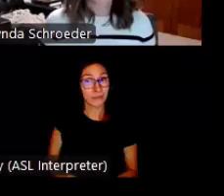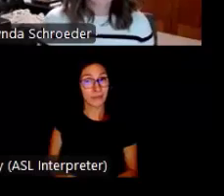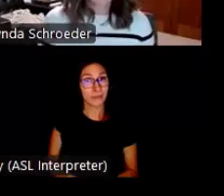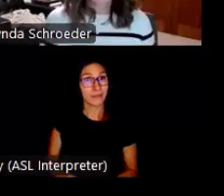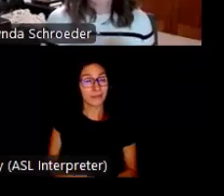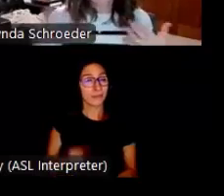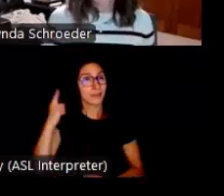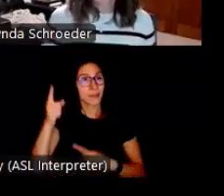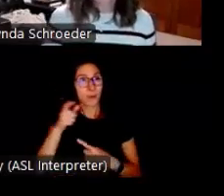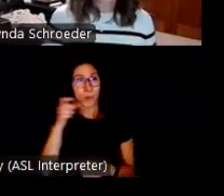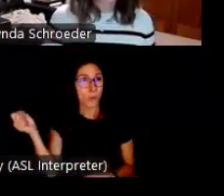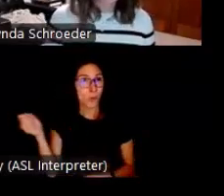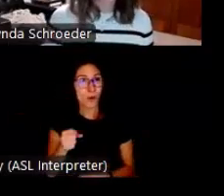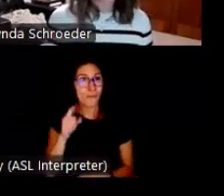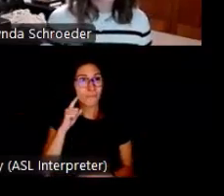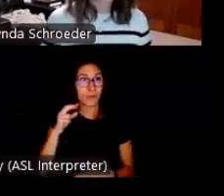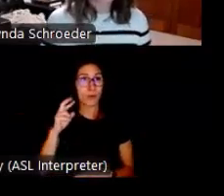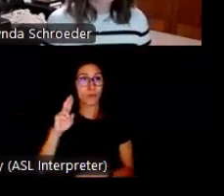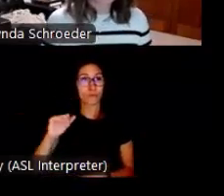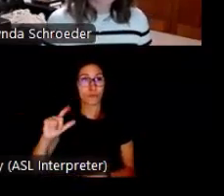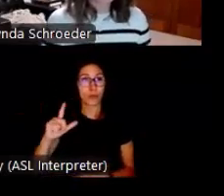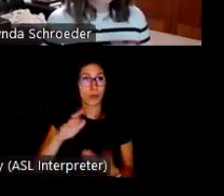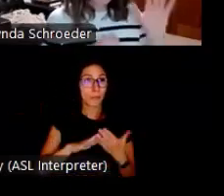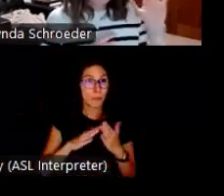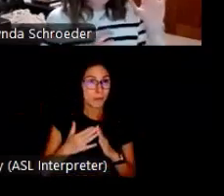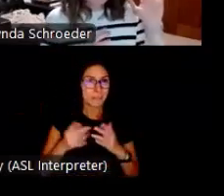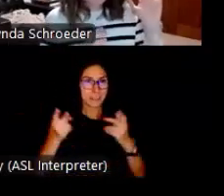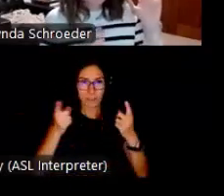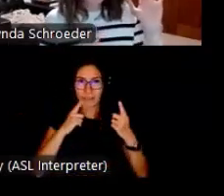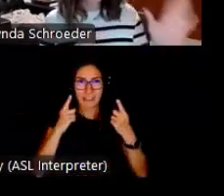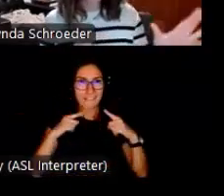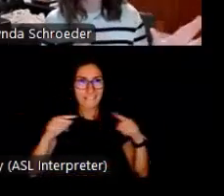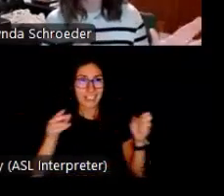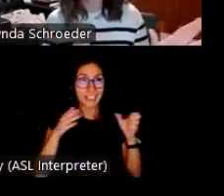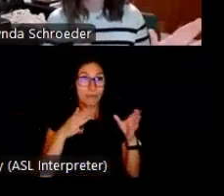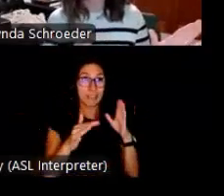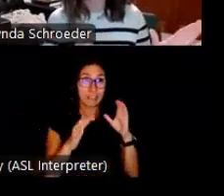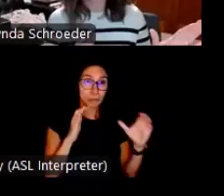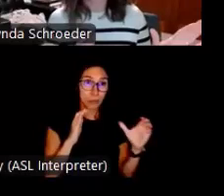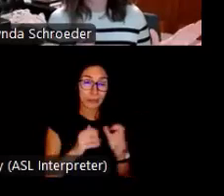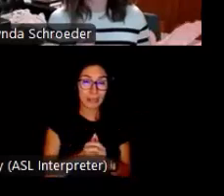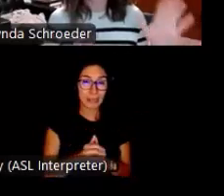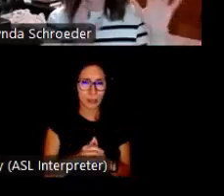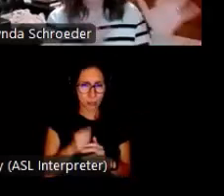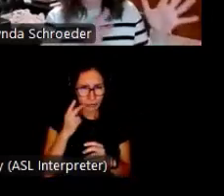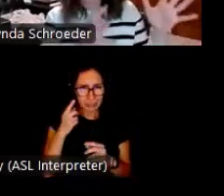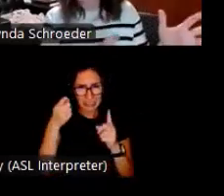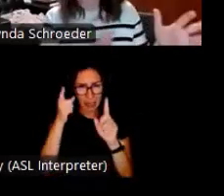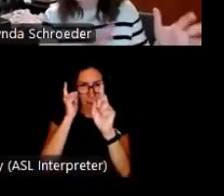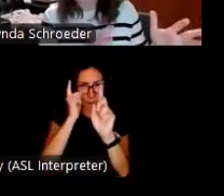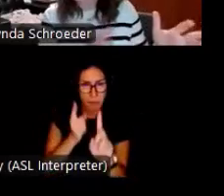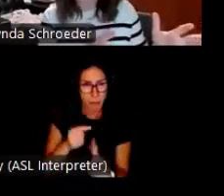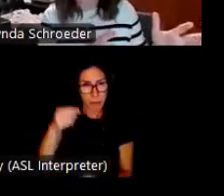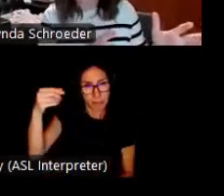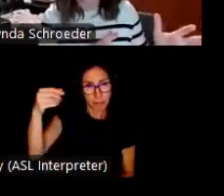Think about effective channels to communicate. You can see on here a couple of different options, but these are the typical spaces.